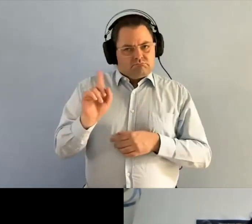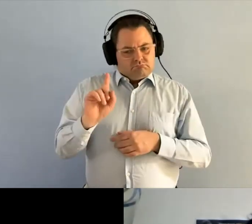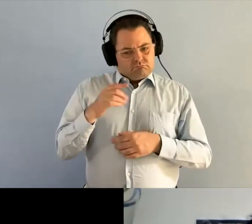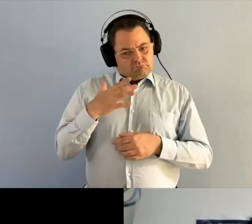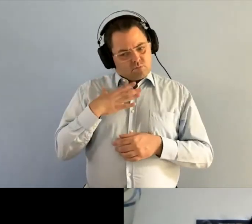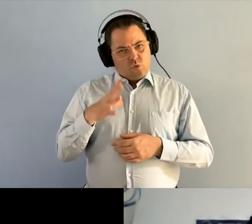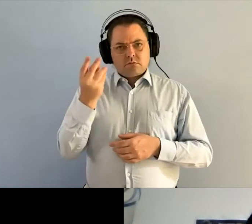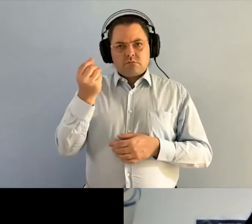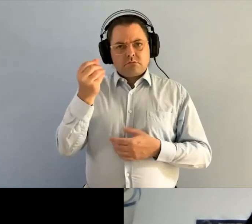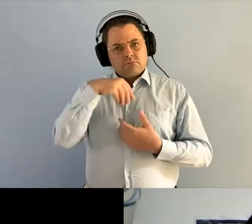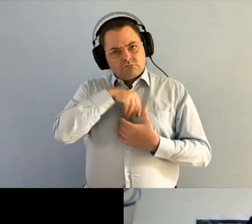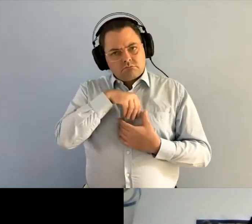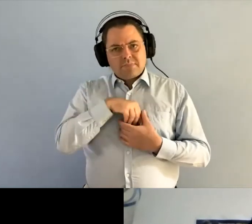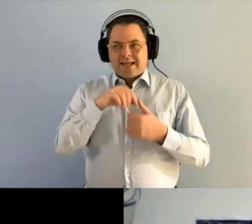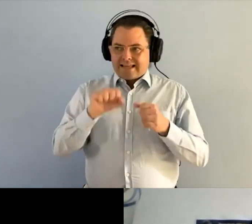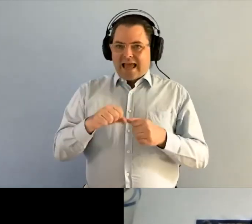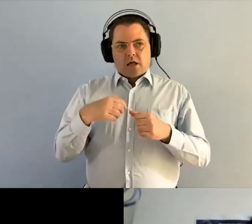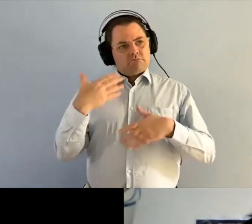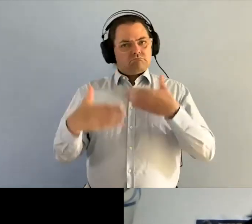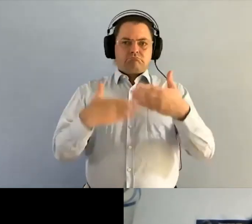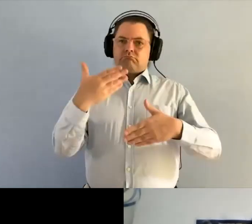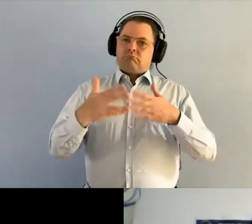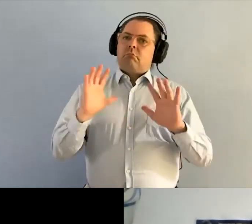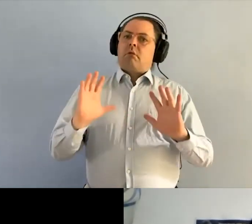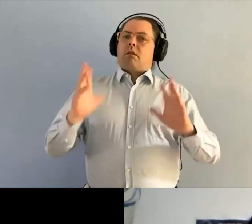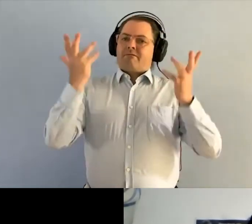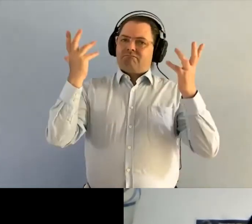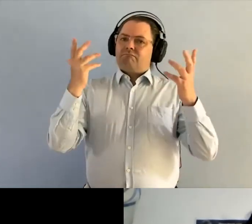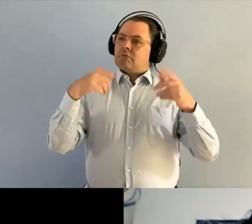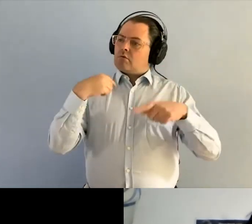. Not to be marginalized. And